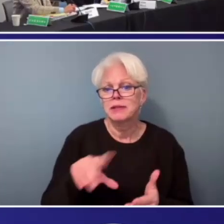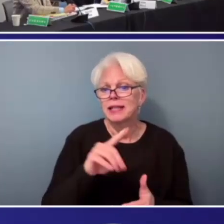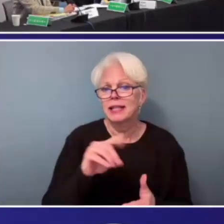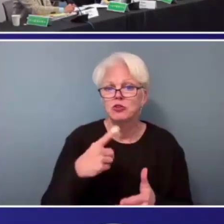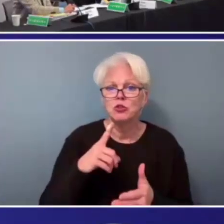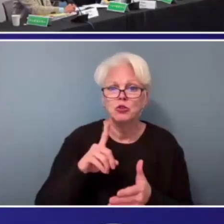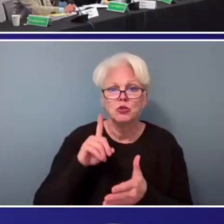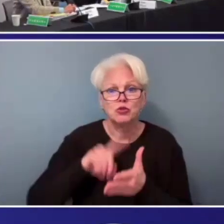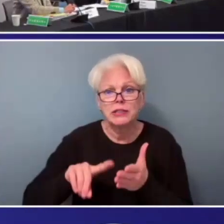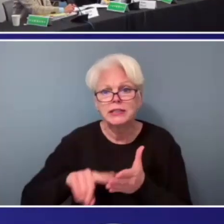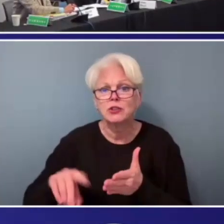they do profession. Now --